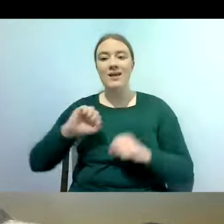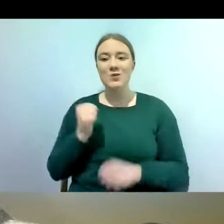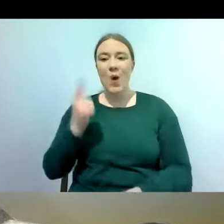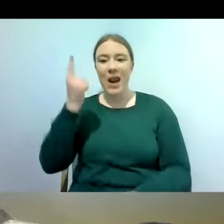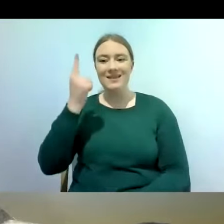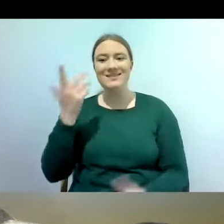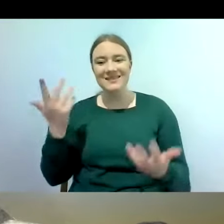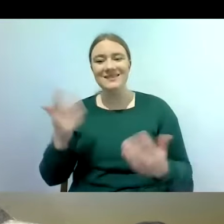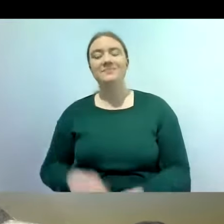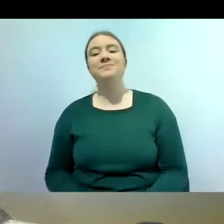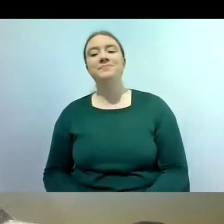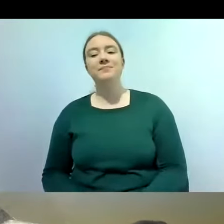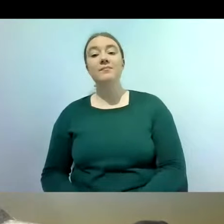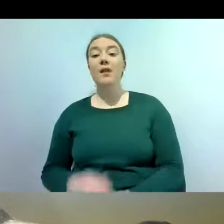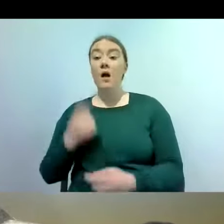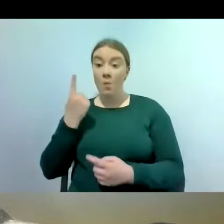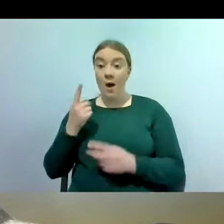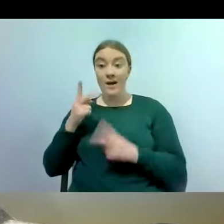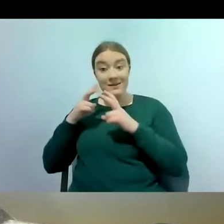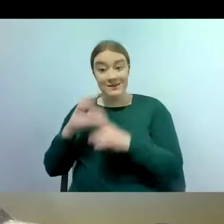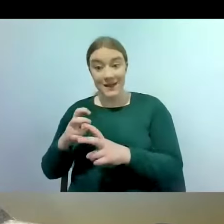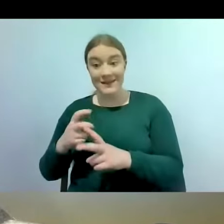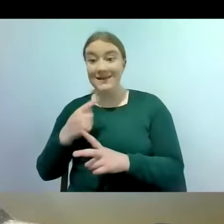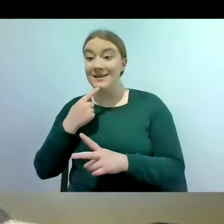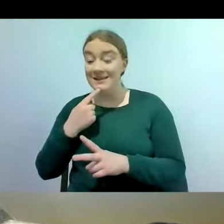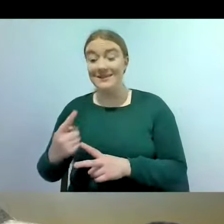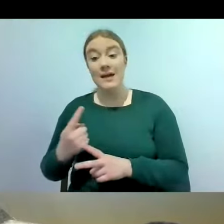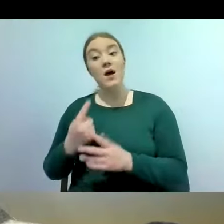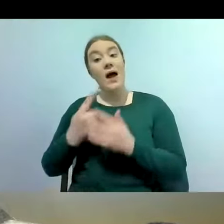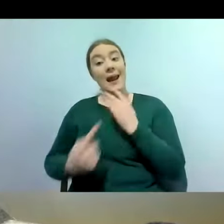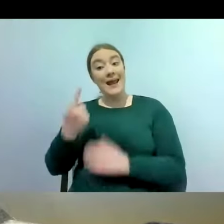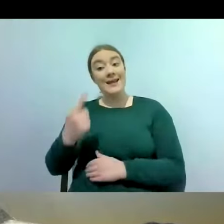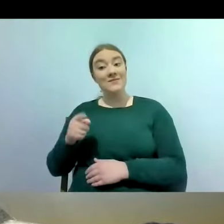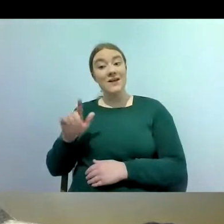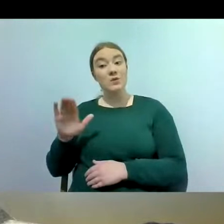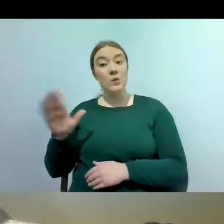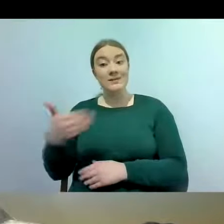concluded that an individual salmon uh landed by a recreational angler in the in the river spay